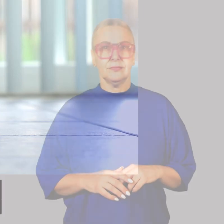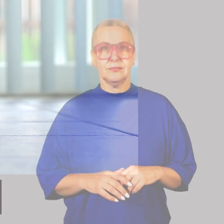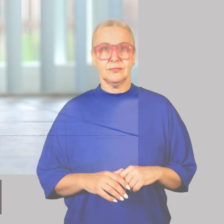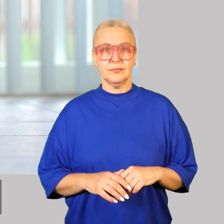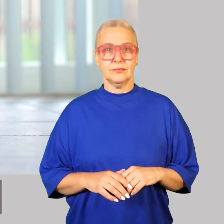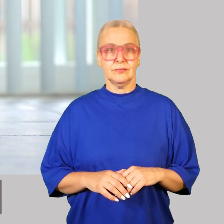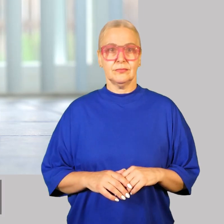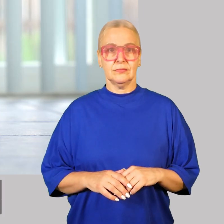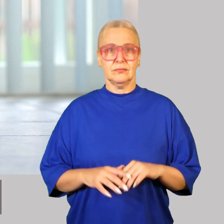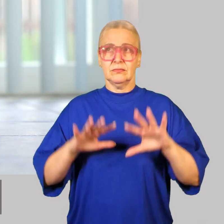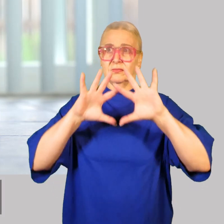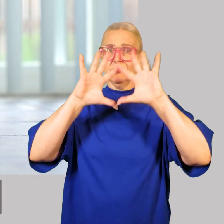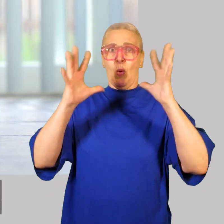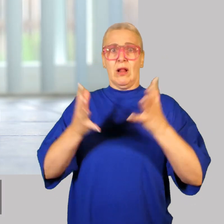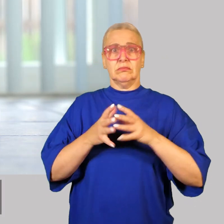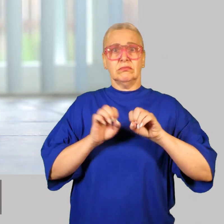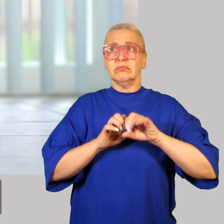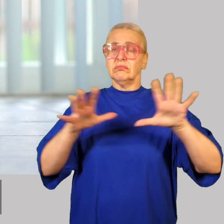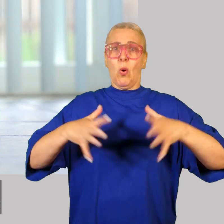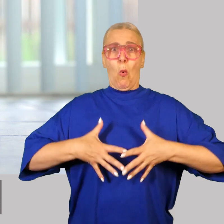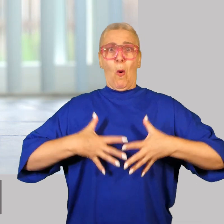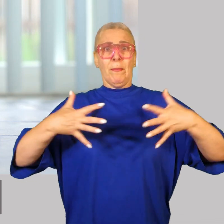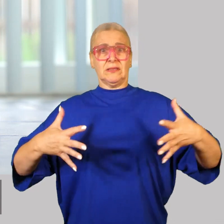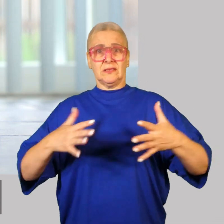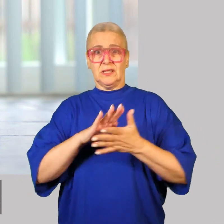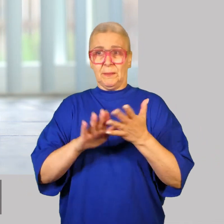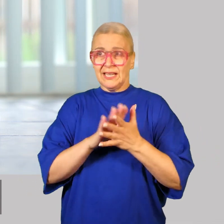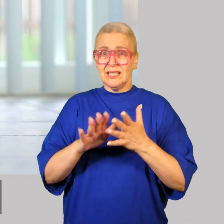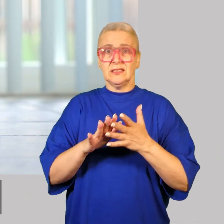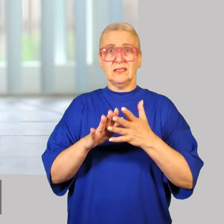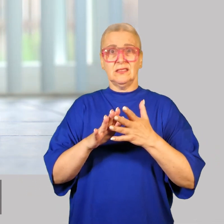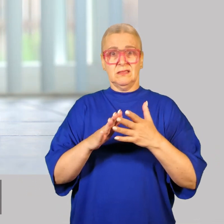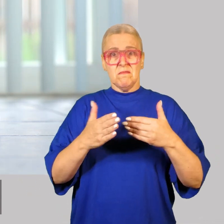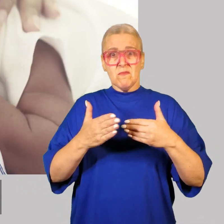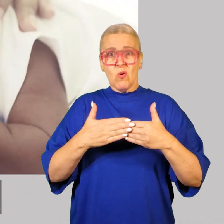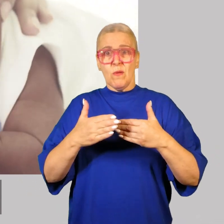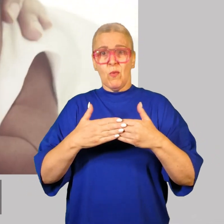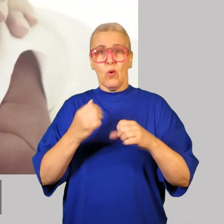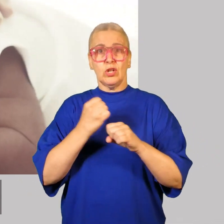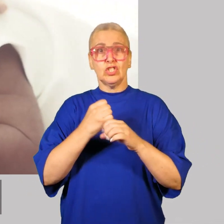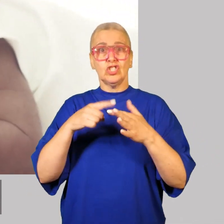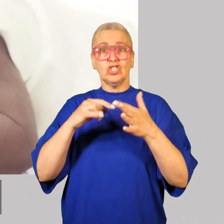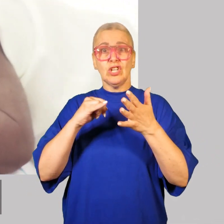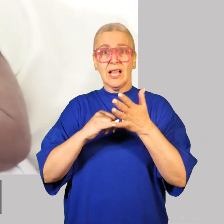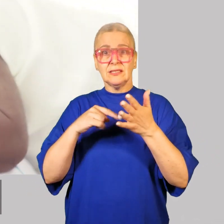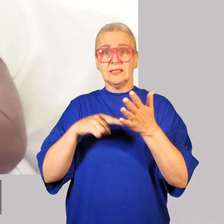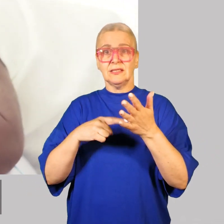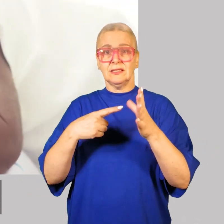In the wake of the rising worldwide prevalence of obesity, we are seeing a growing burden from